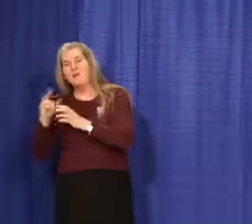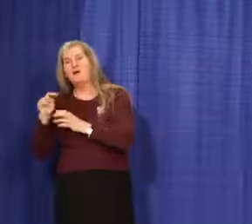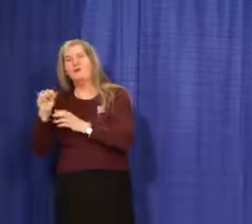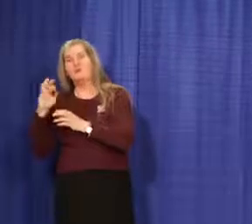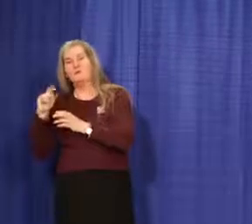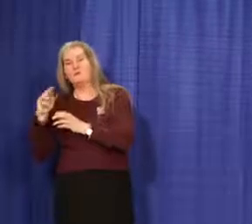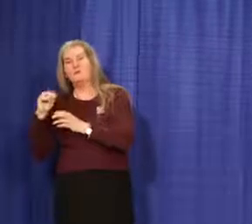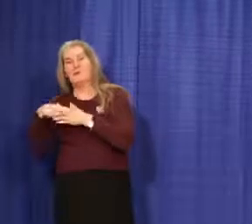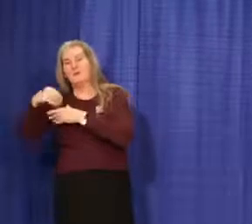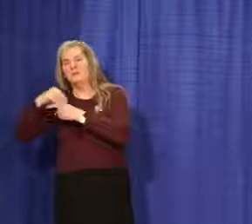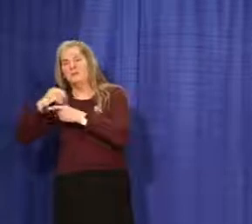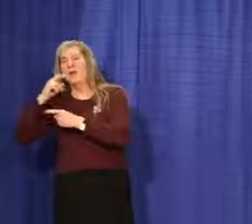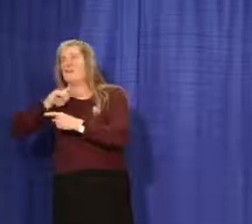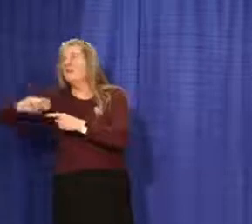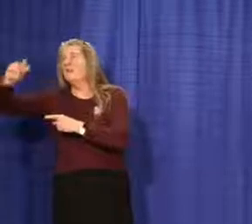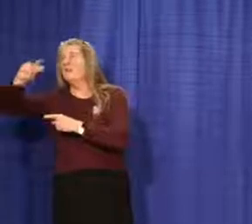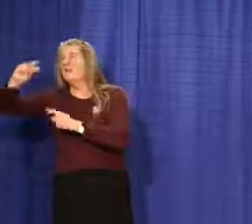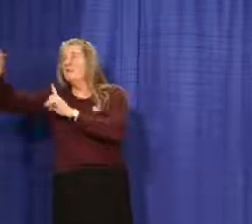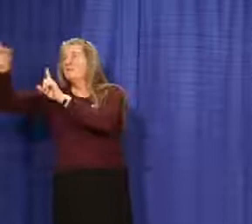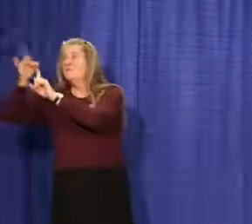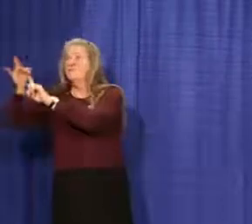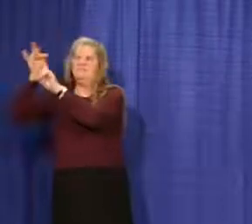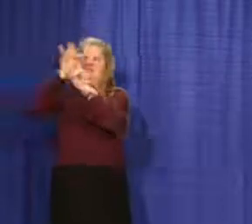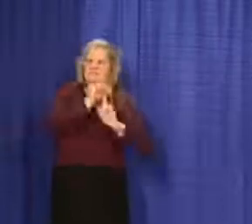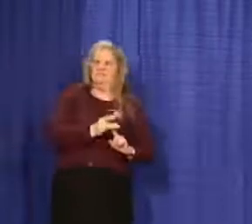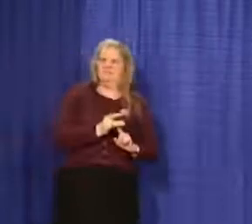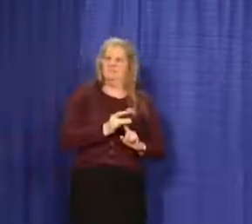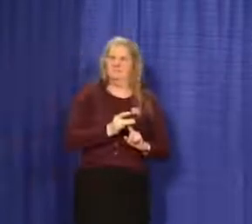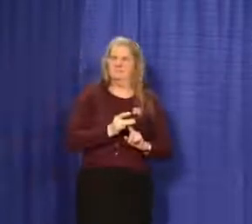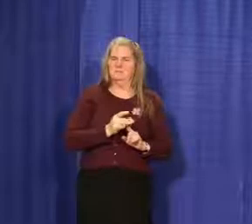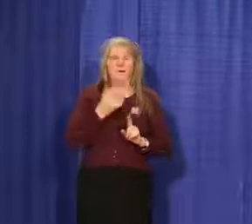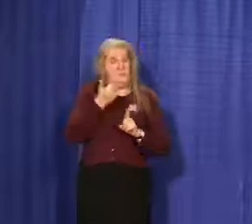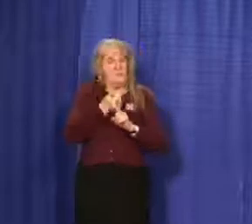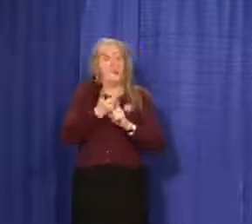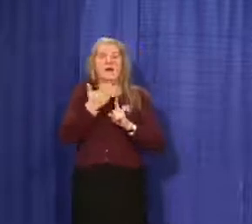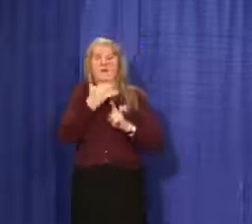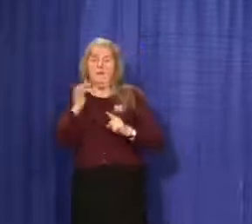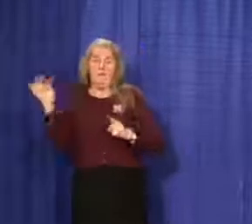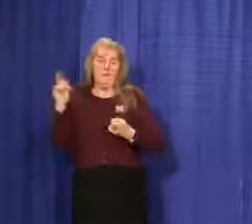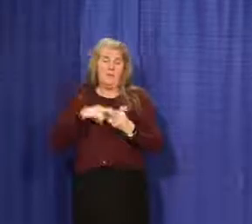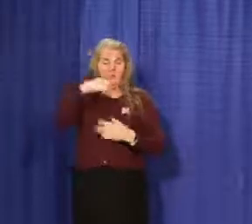outside our BC territorial bubble. They were therefore already in self isolation back home in